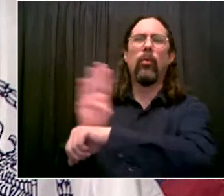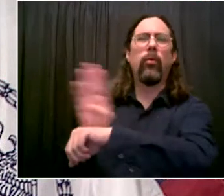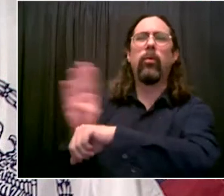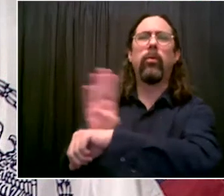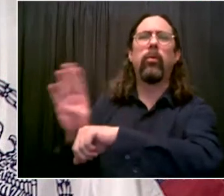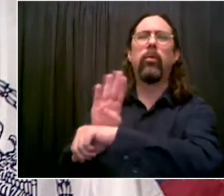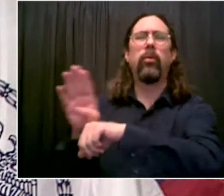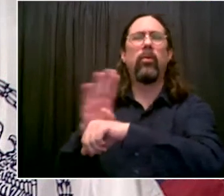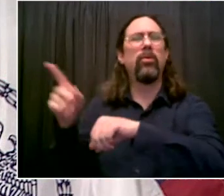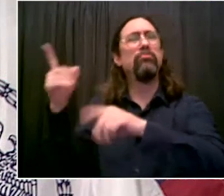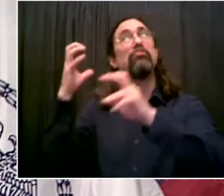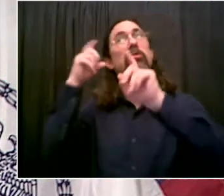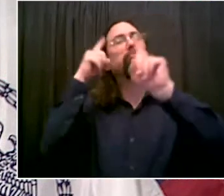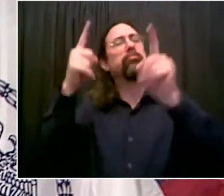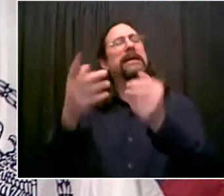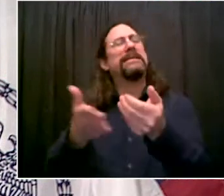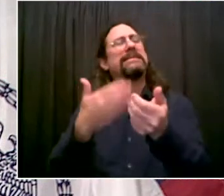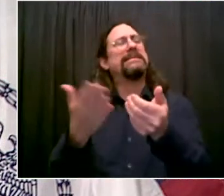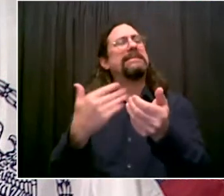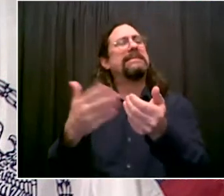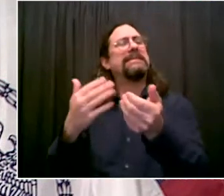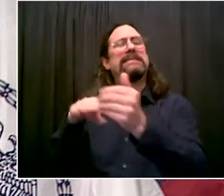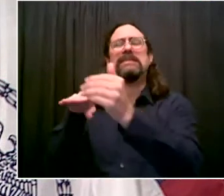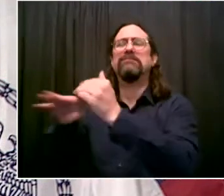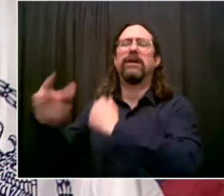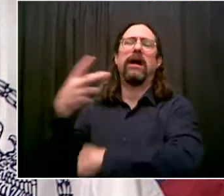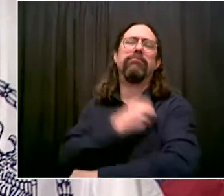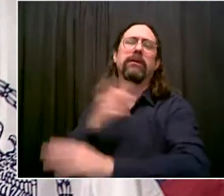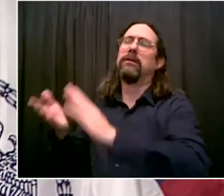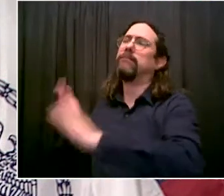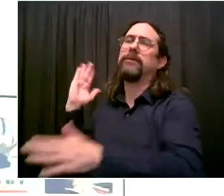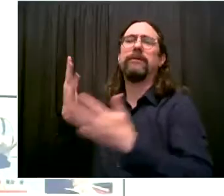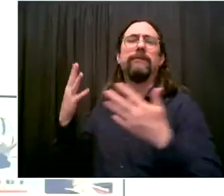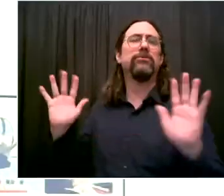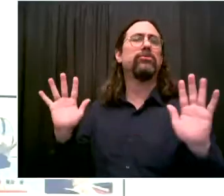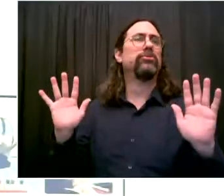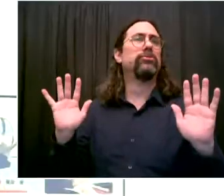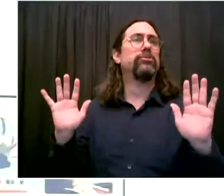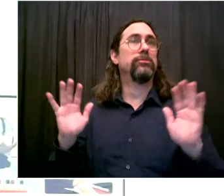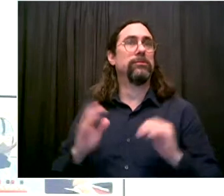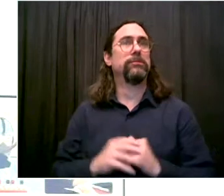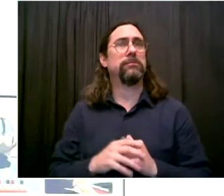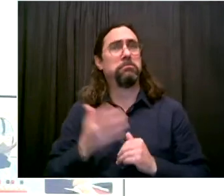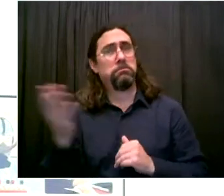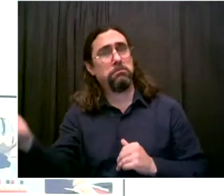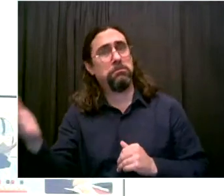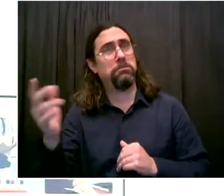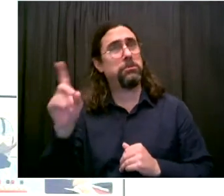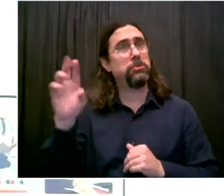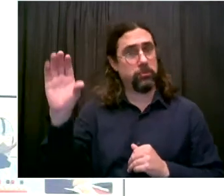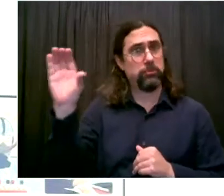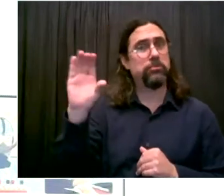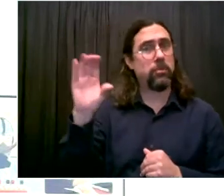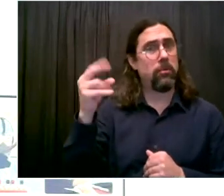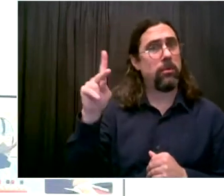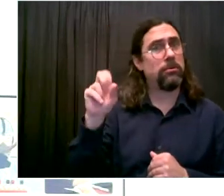LET ME TURN TO